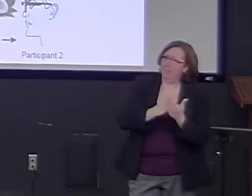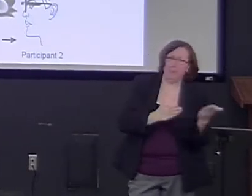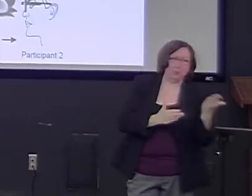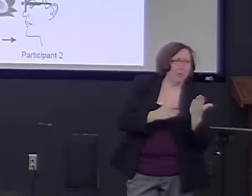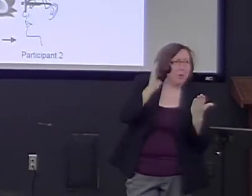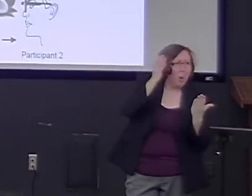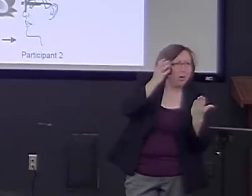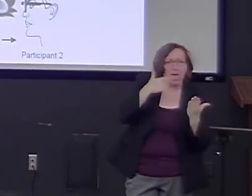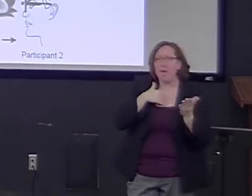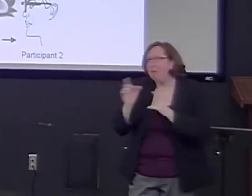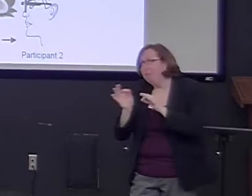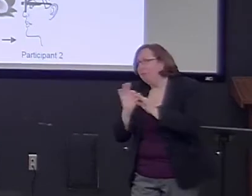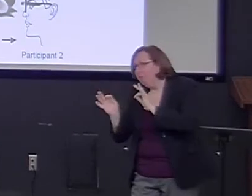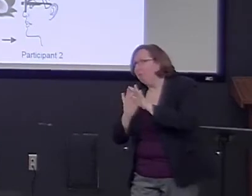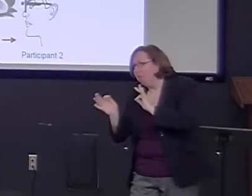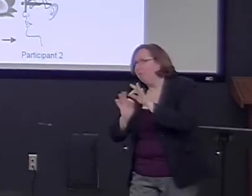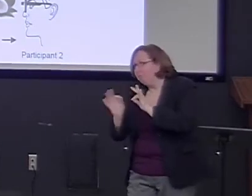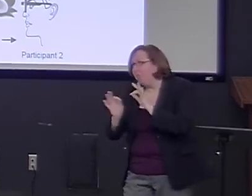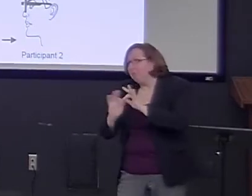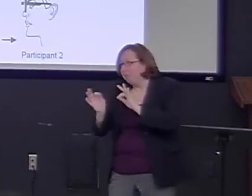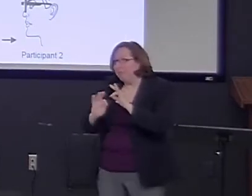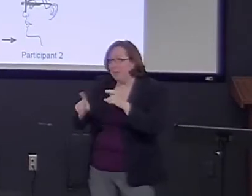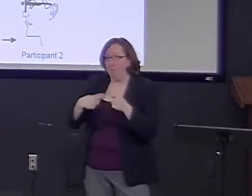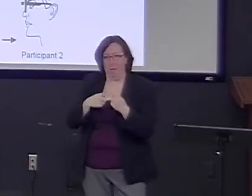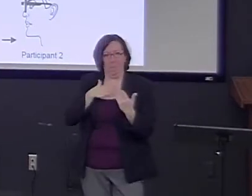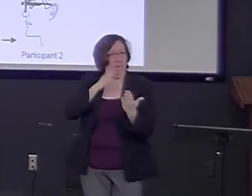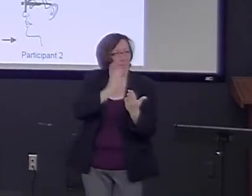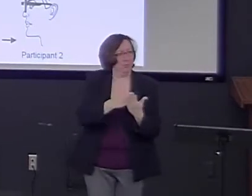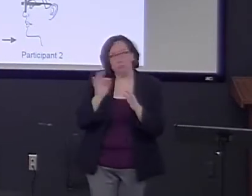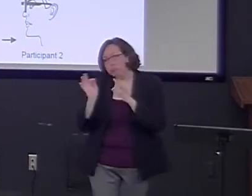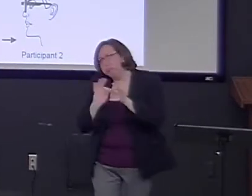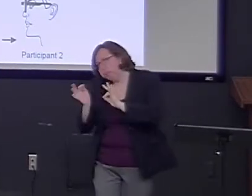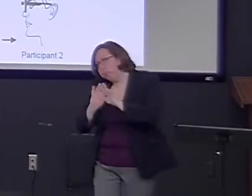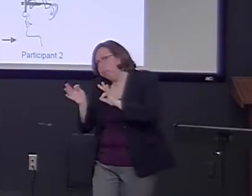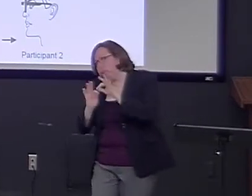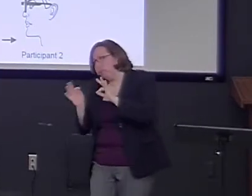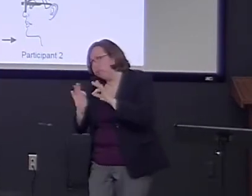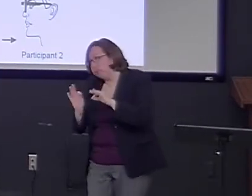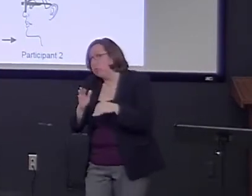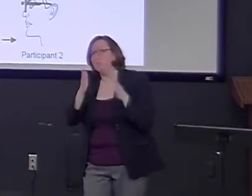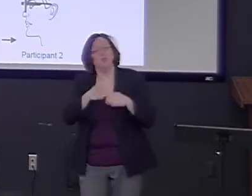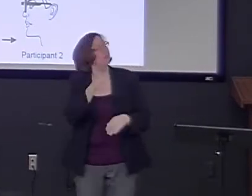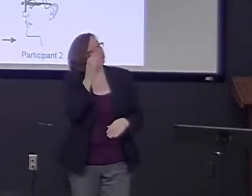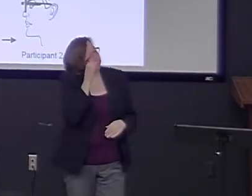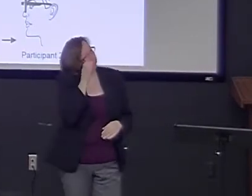And then so he goes on about the coconut, and then the subject one gets her picture.